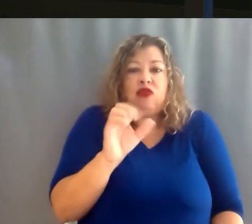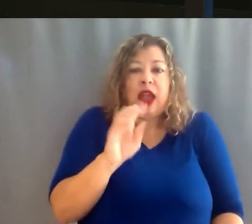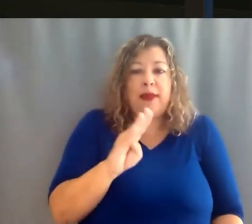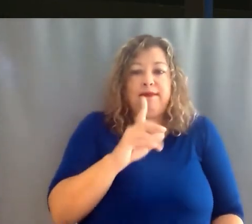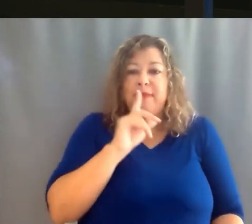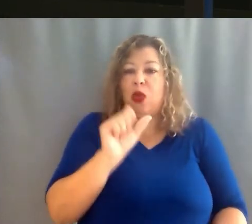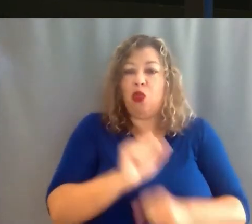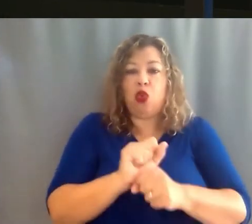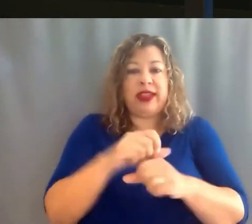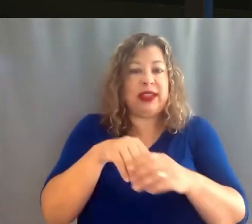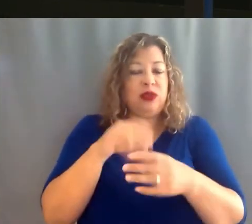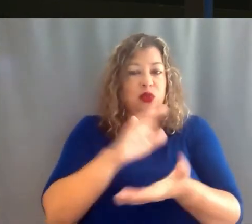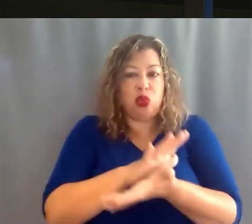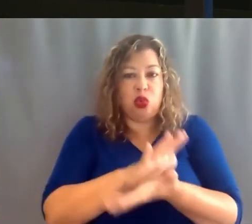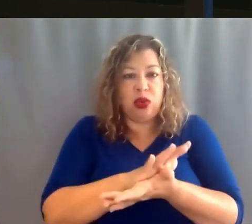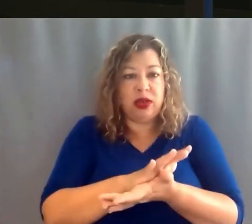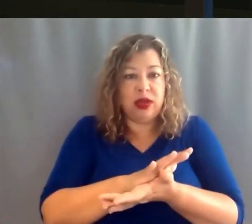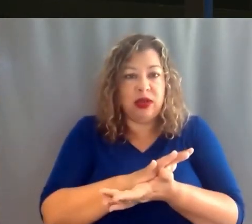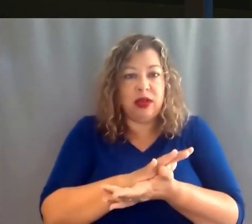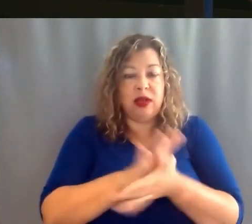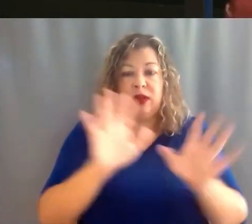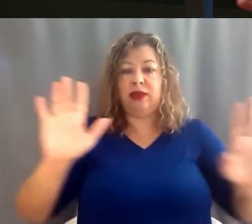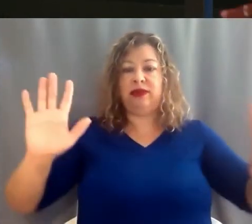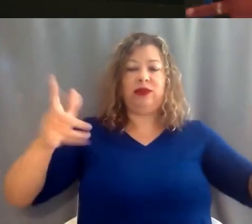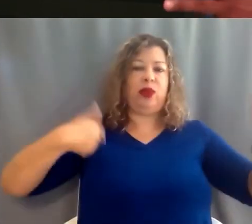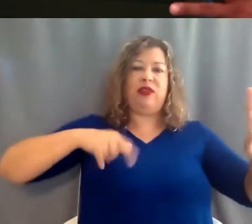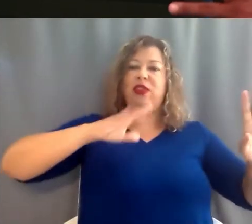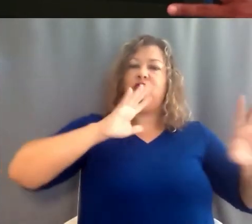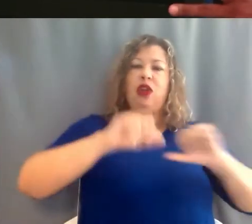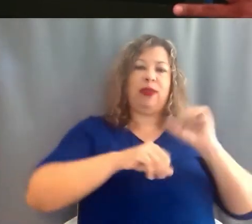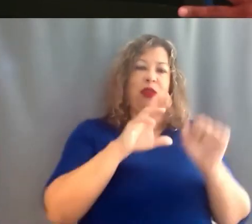We didn't even talk about Rob's pieces. Rob ain't come kicking on the panel.